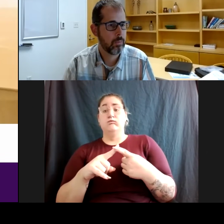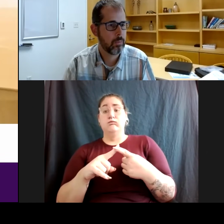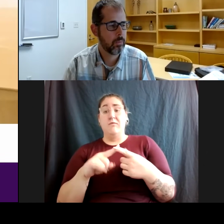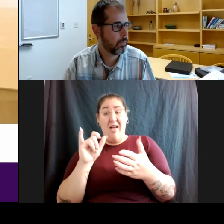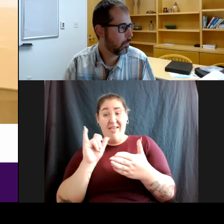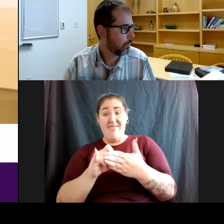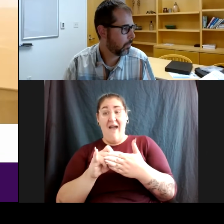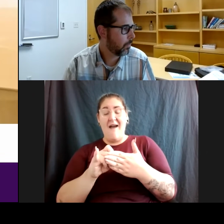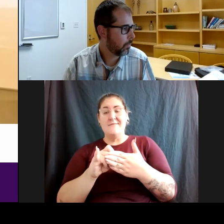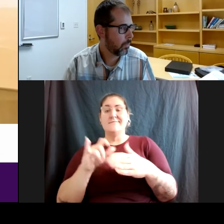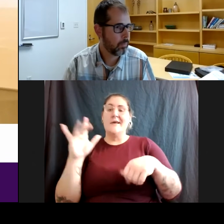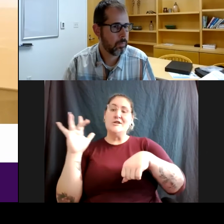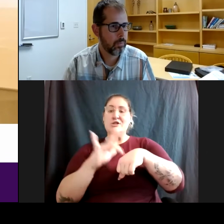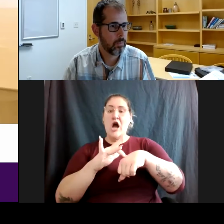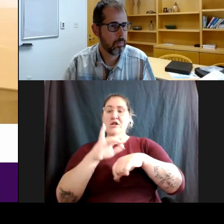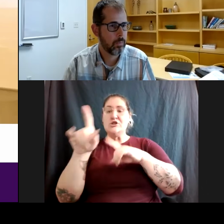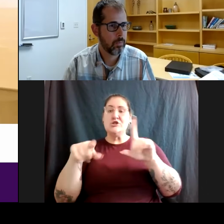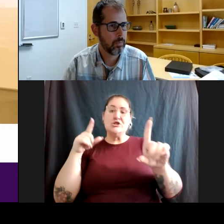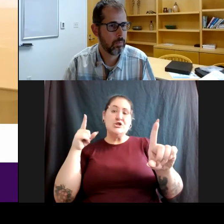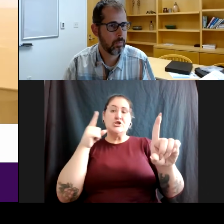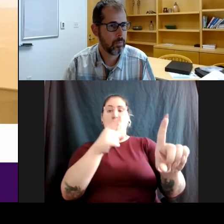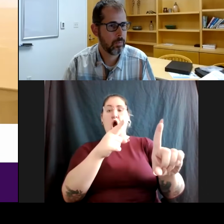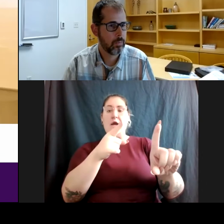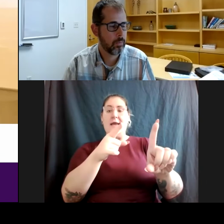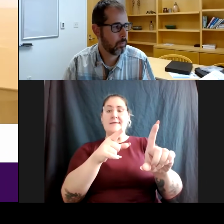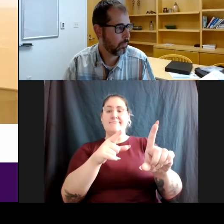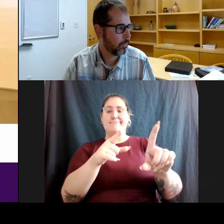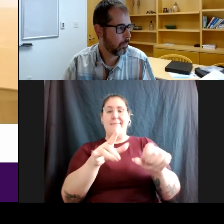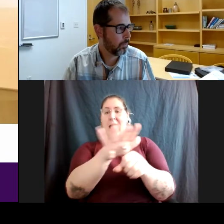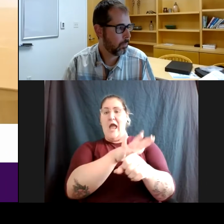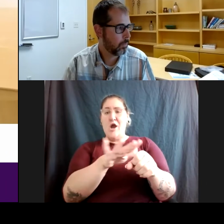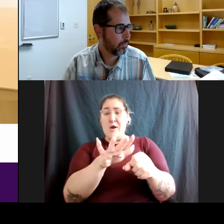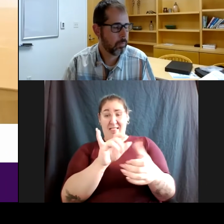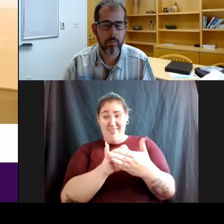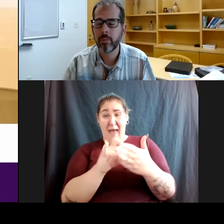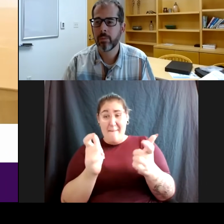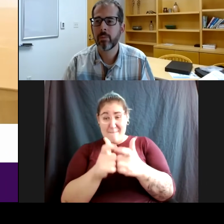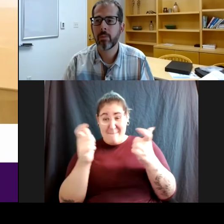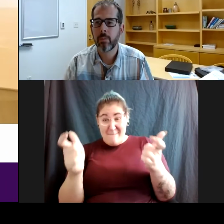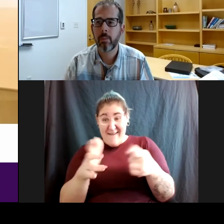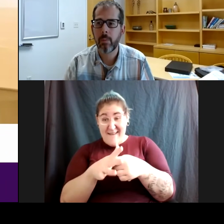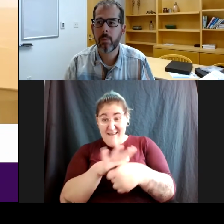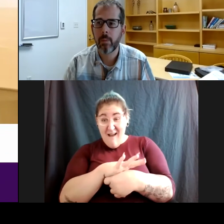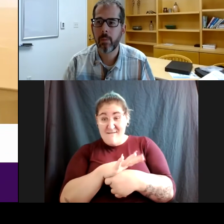target zone? Does the menu stay visible until you move focus away? Does the user, does the mouse